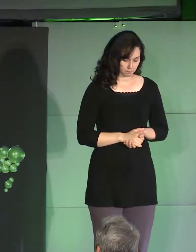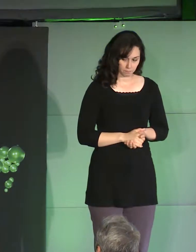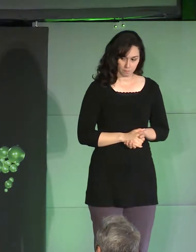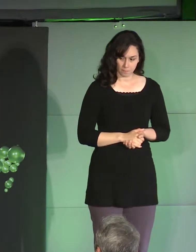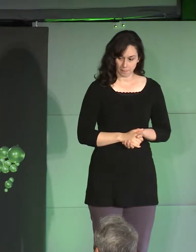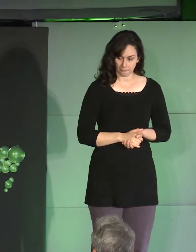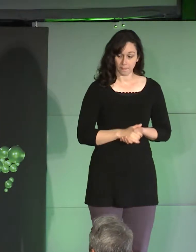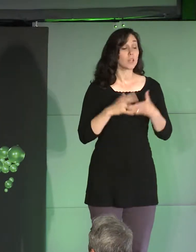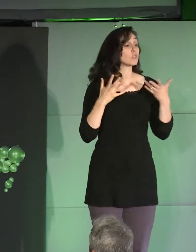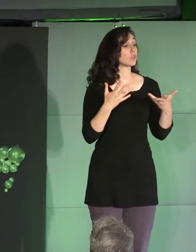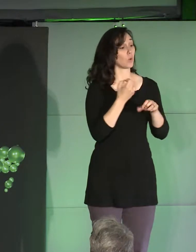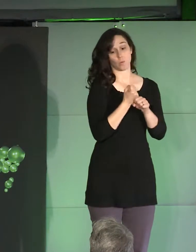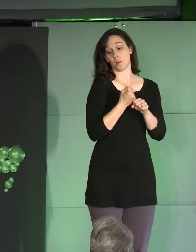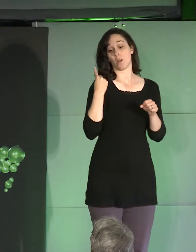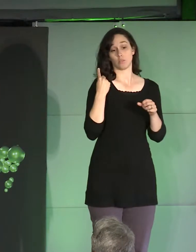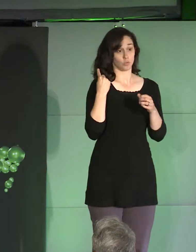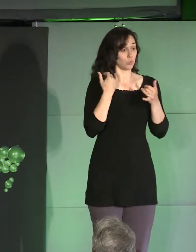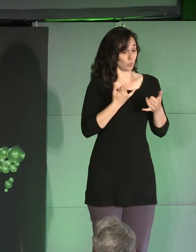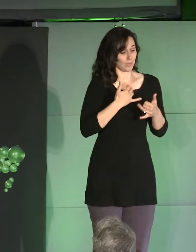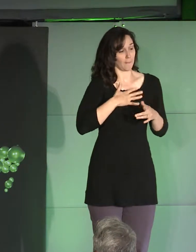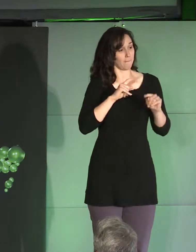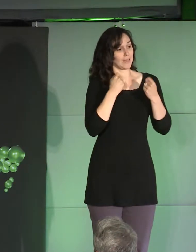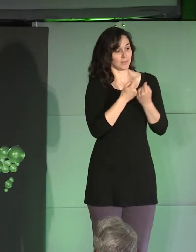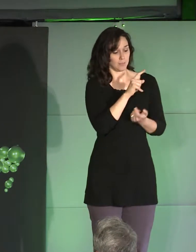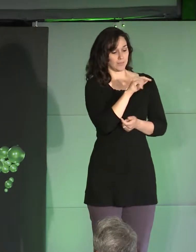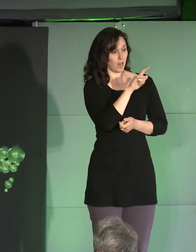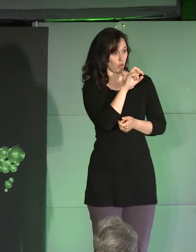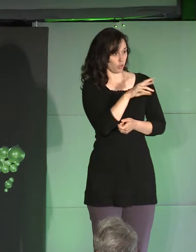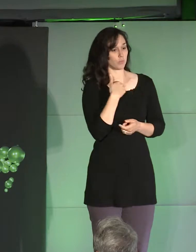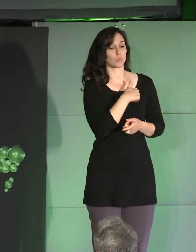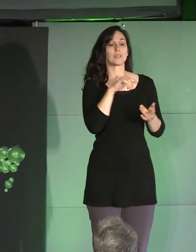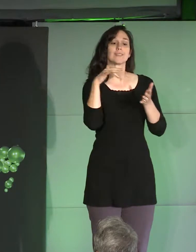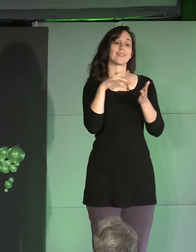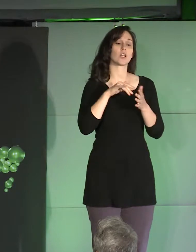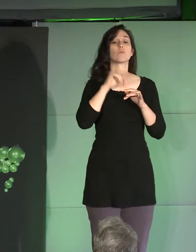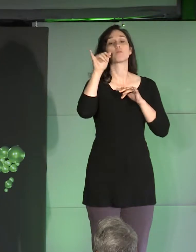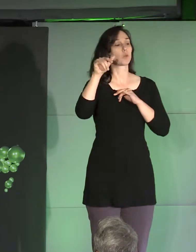So a year ago today, my teammate Taylor and I were on a study abroad trip in Nicaragua, where we met our two teammates just